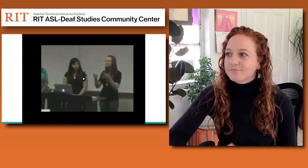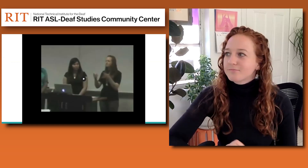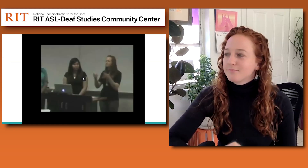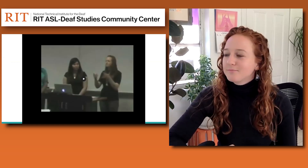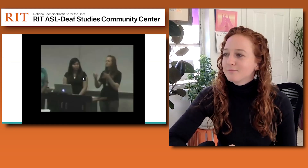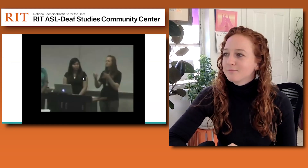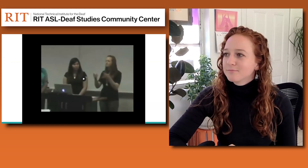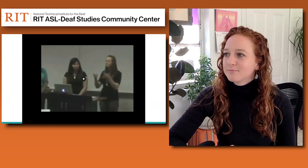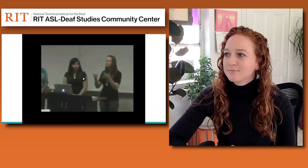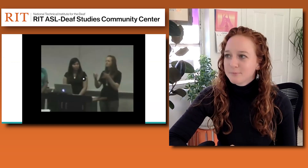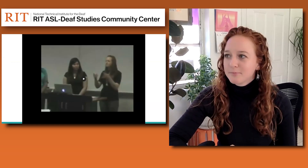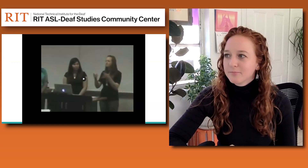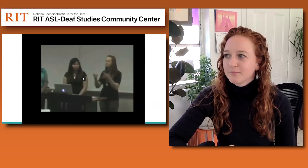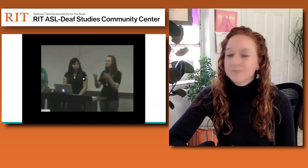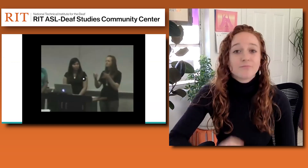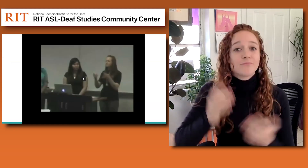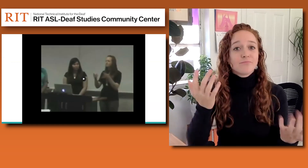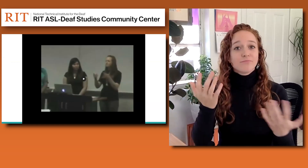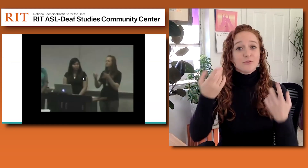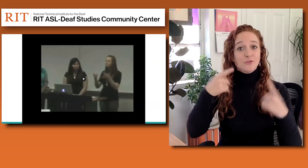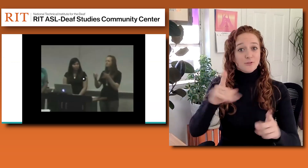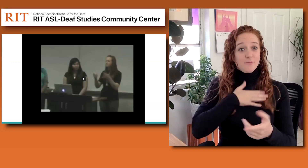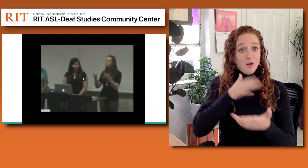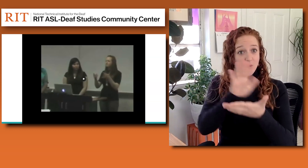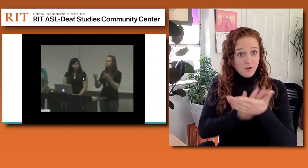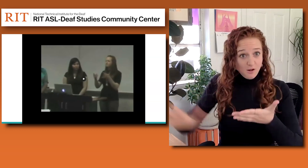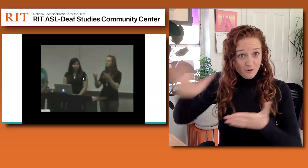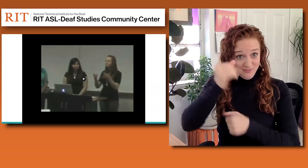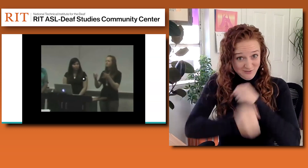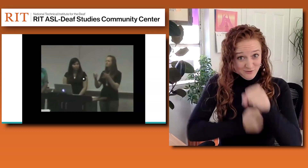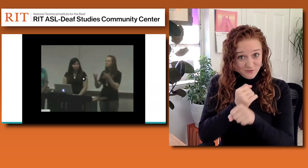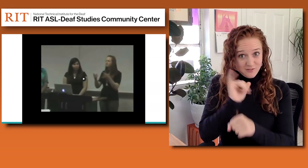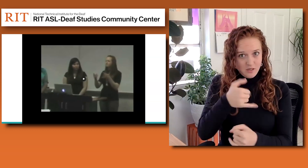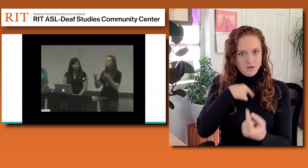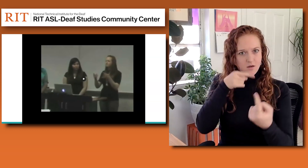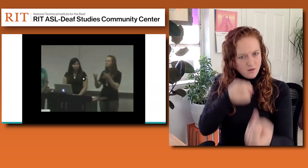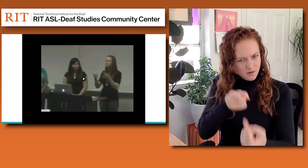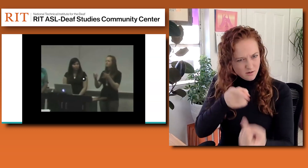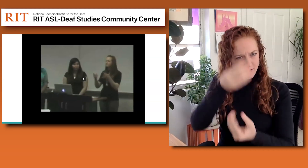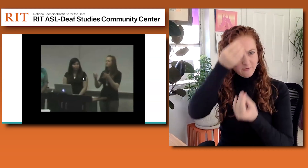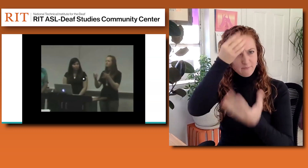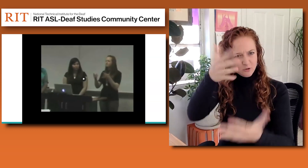of my... my academic career. Again, during my college years,